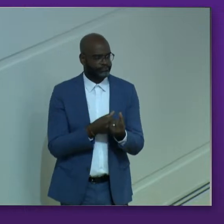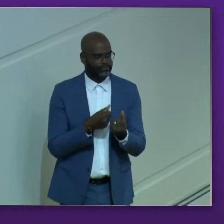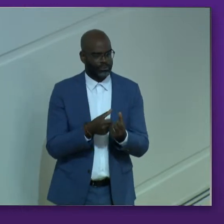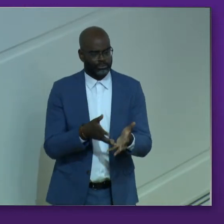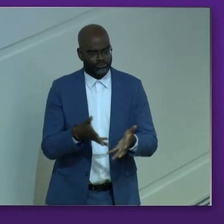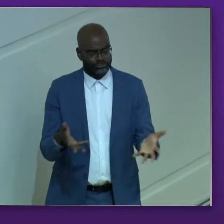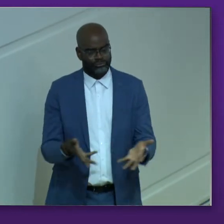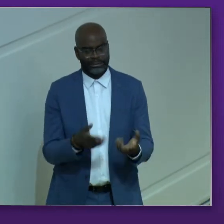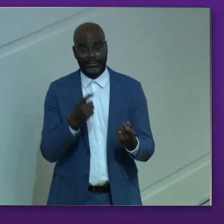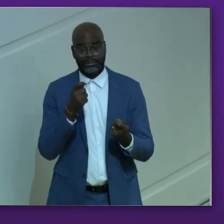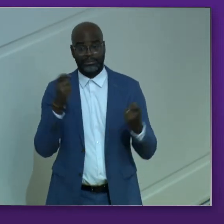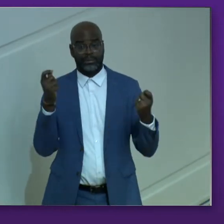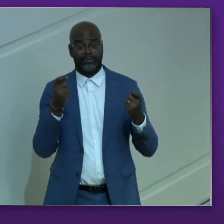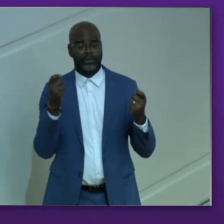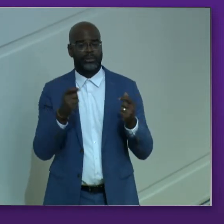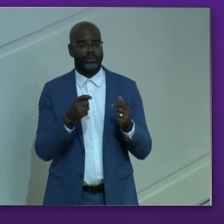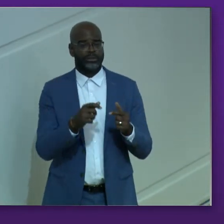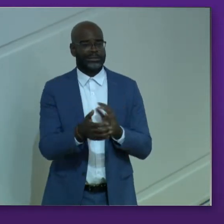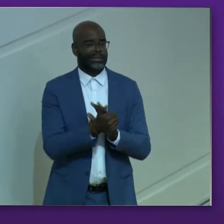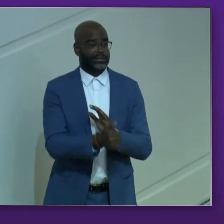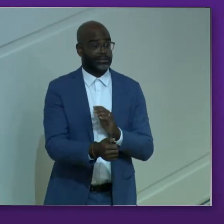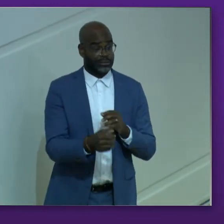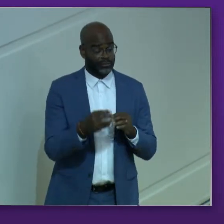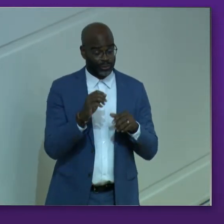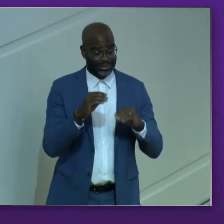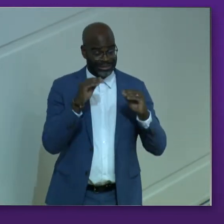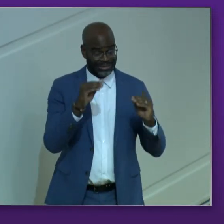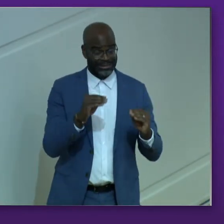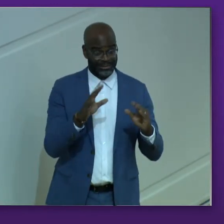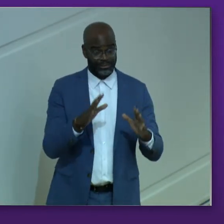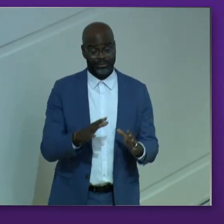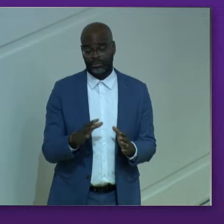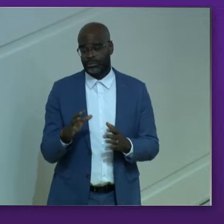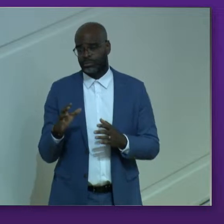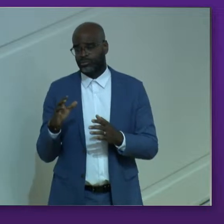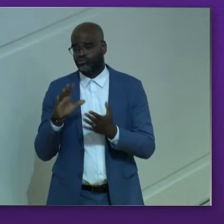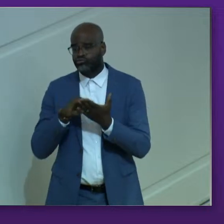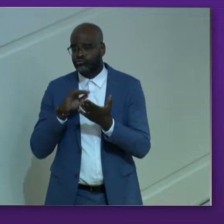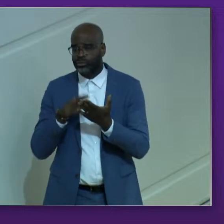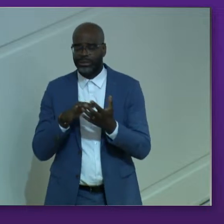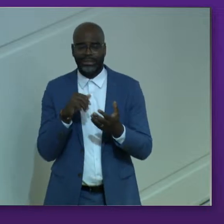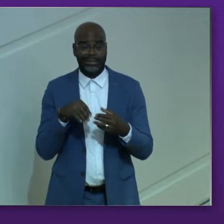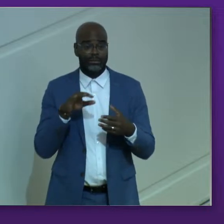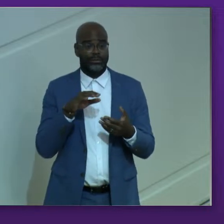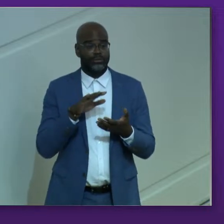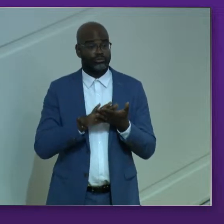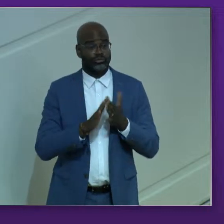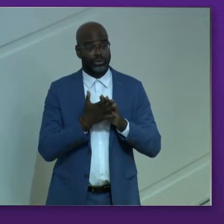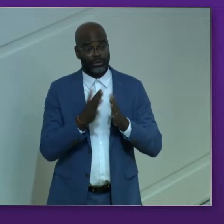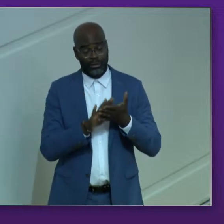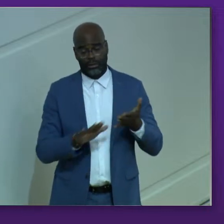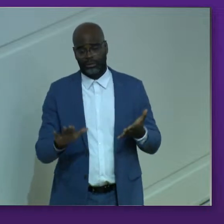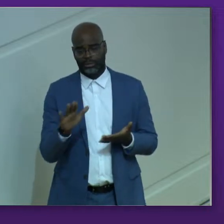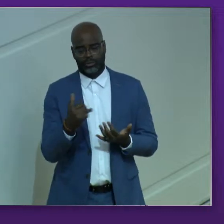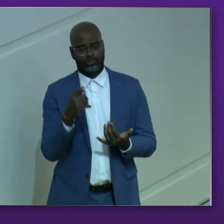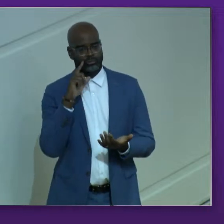STAFF AND ORGANIZATIONAL DEVELOPMENT WAS ESTABLISHED IN 1991. AS A PROGRAM THAT